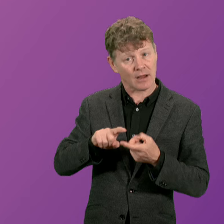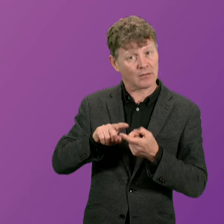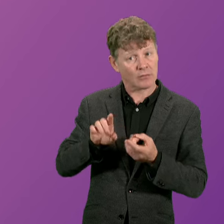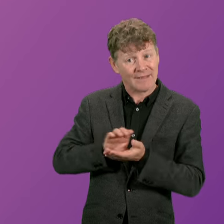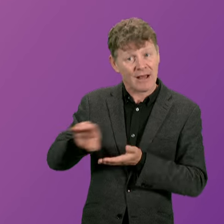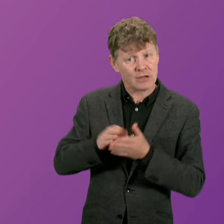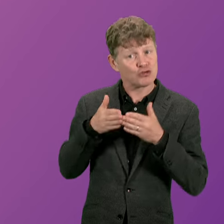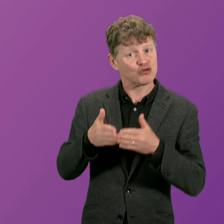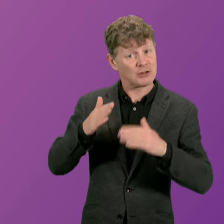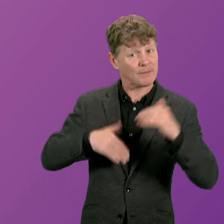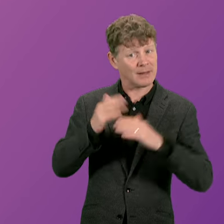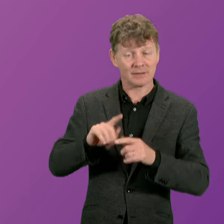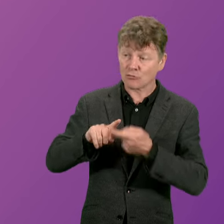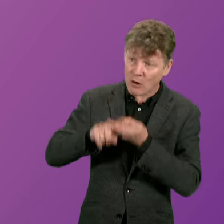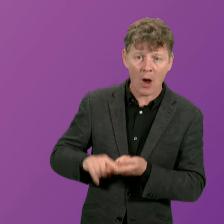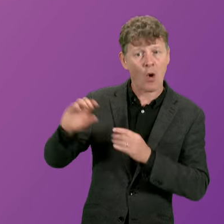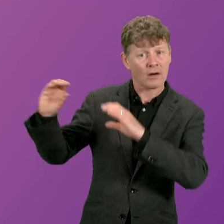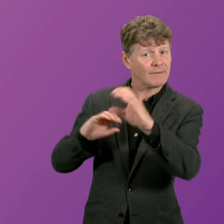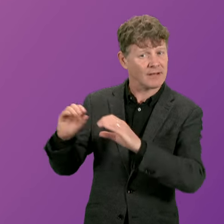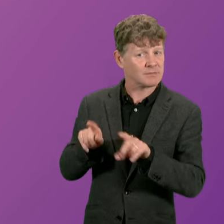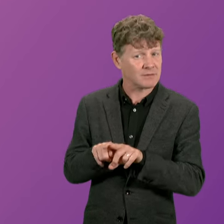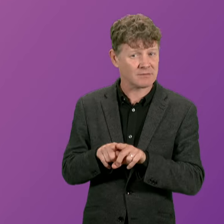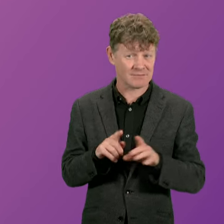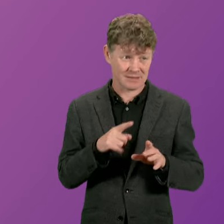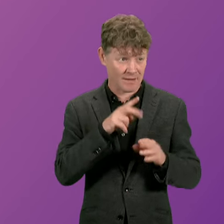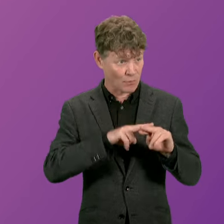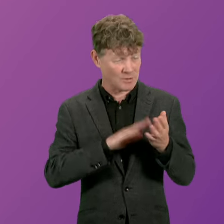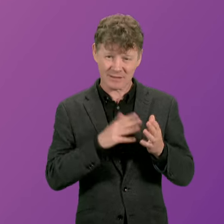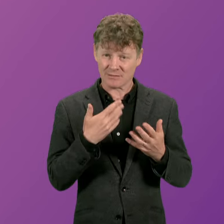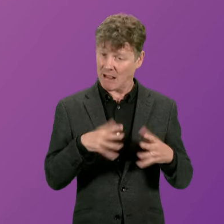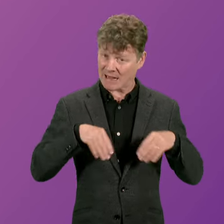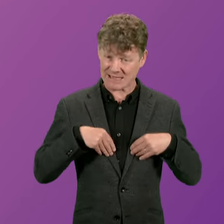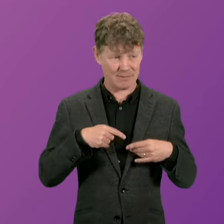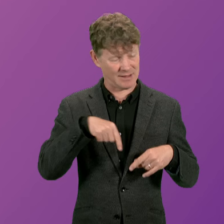First Minister recognise the urgency of the situation and will he find a